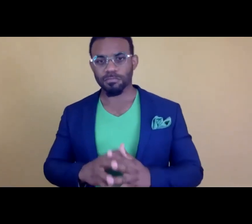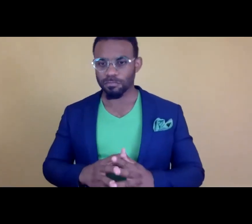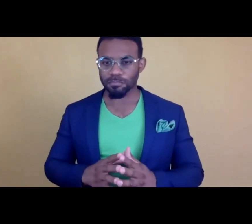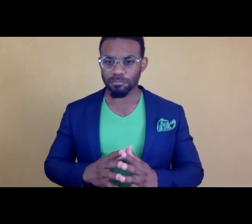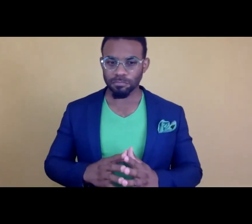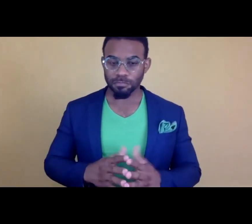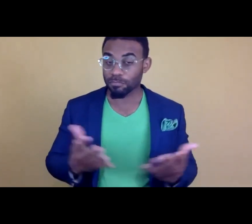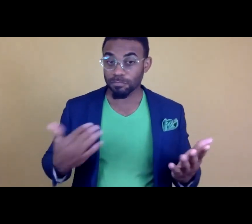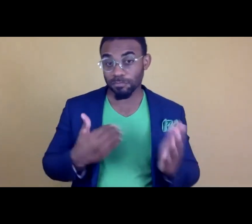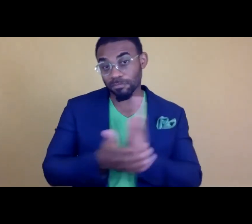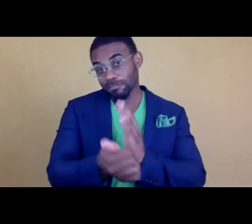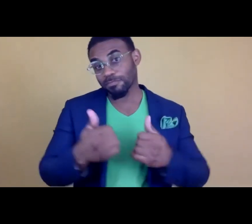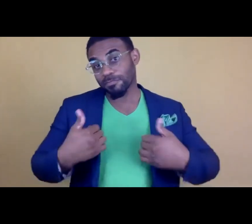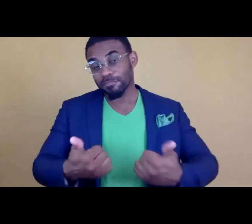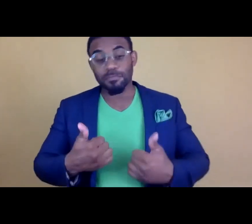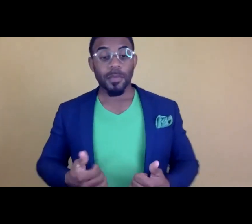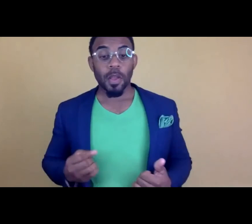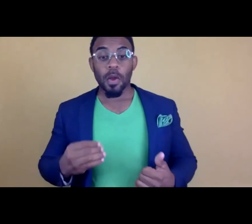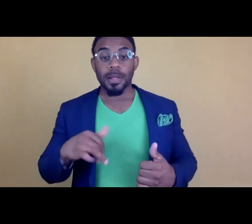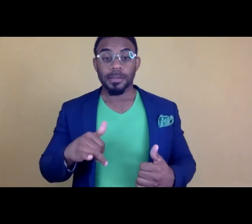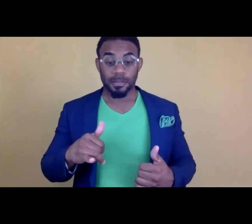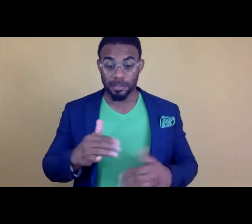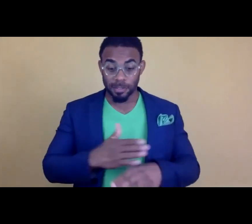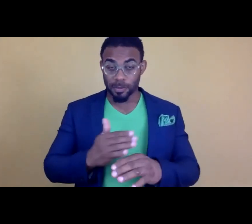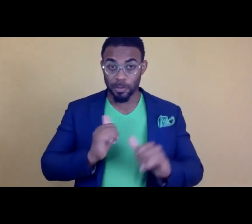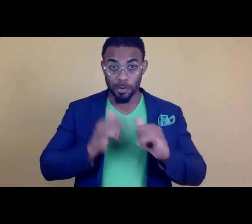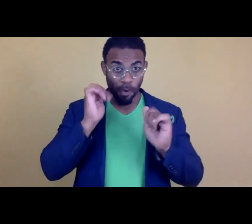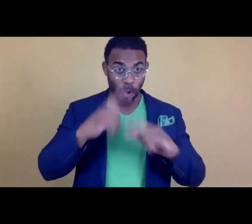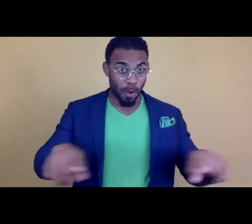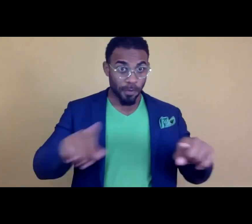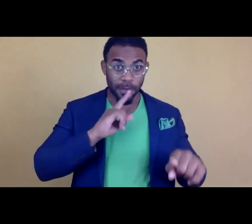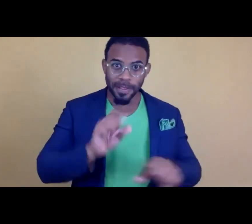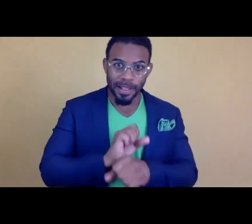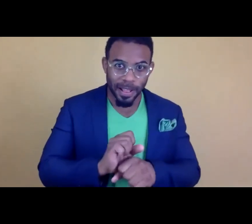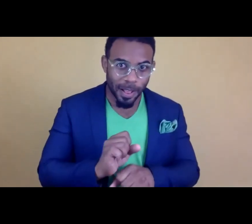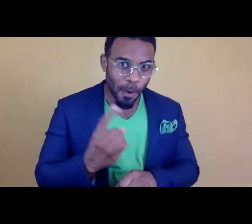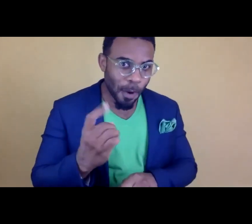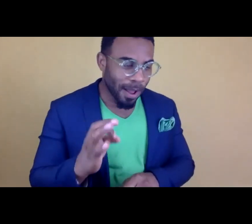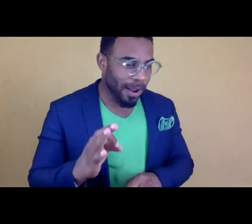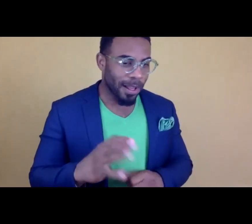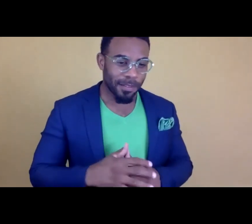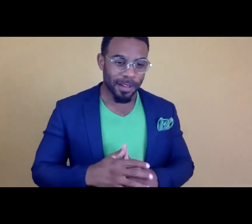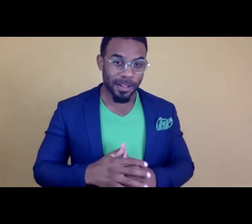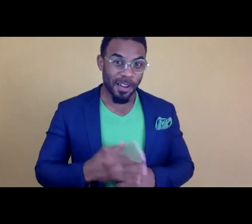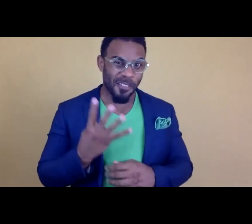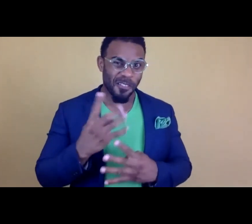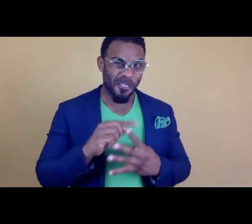So this song that I am performing for all of you is actually one of four songs released